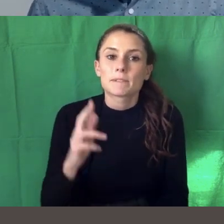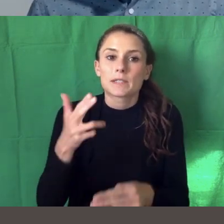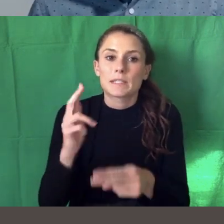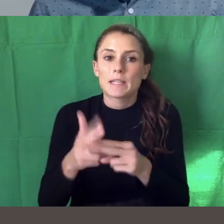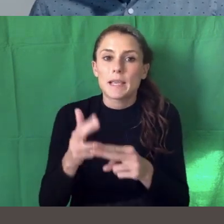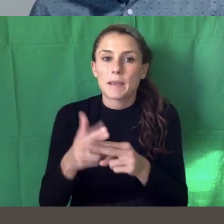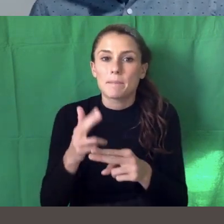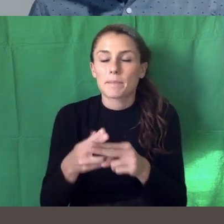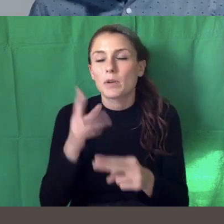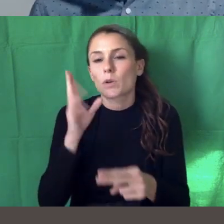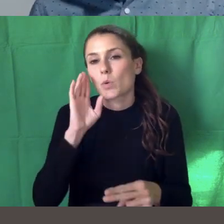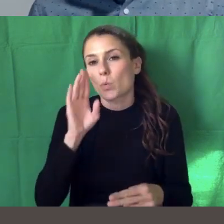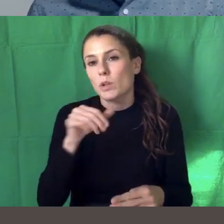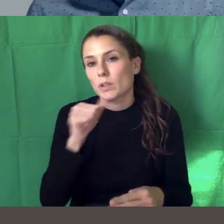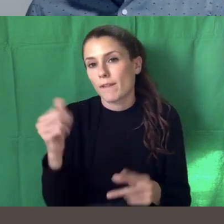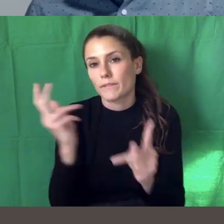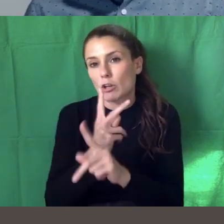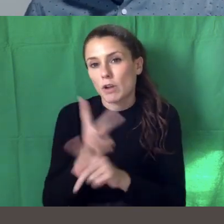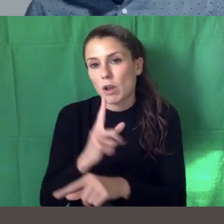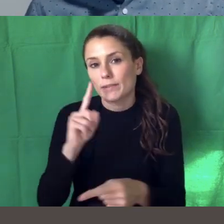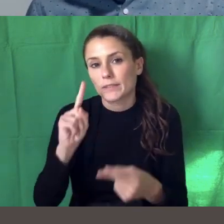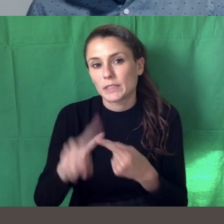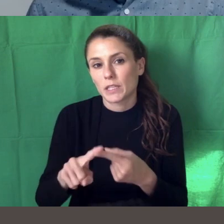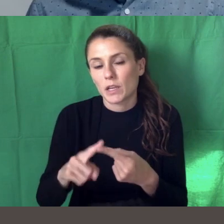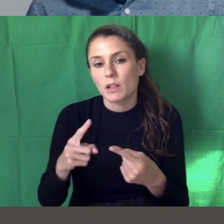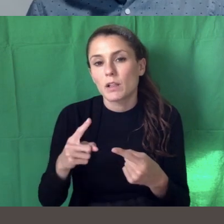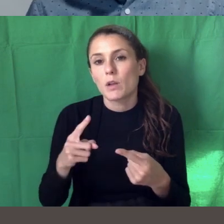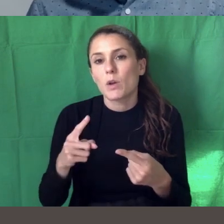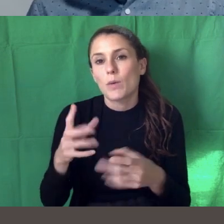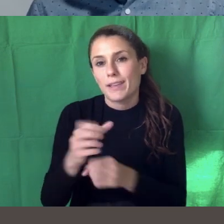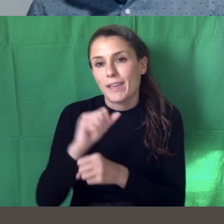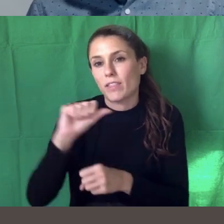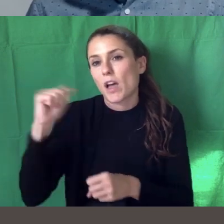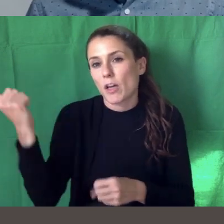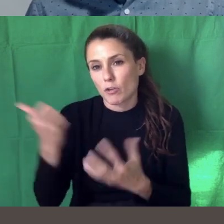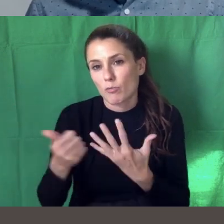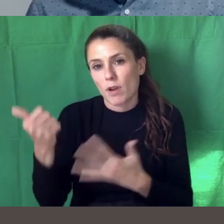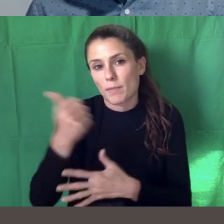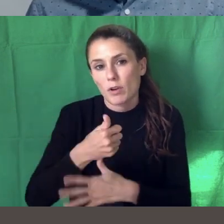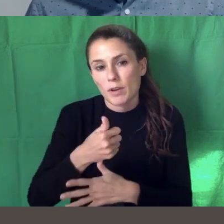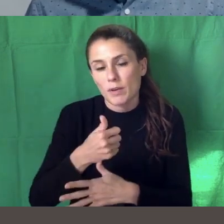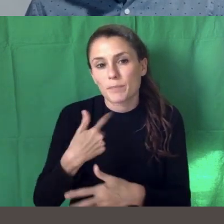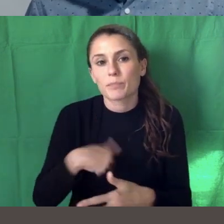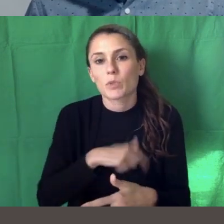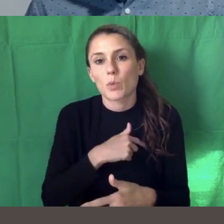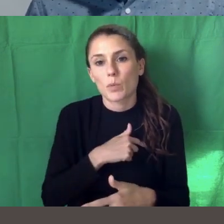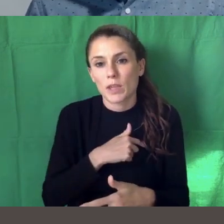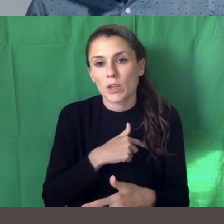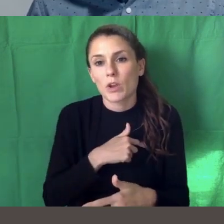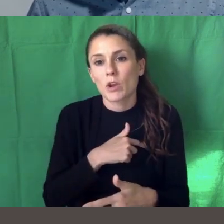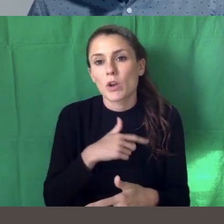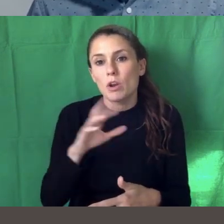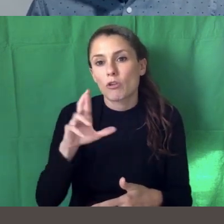We won't really figure that out until we get the other primary. So we recurse one more time into ourselves,